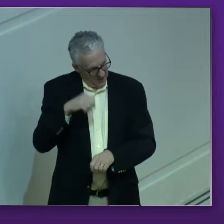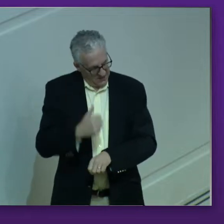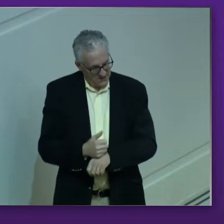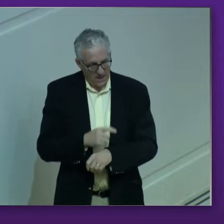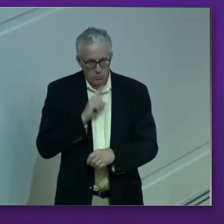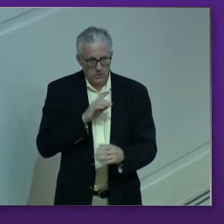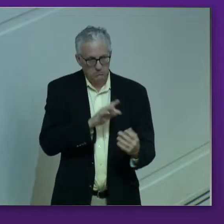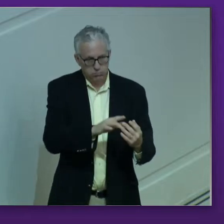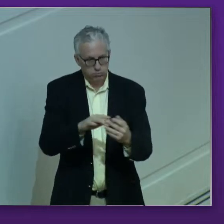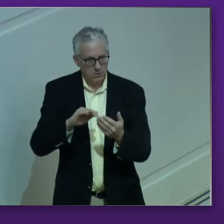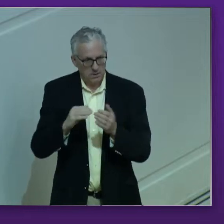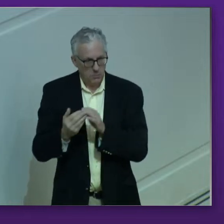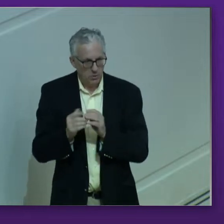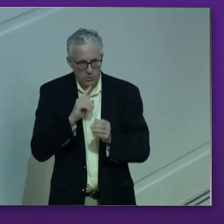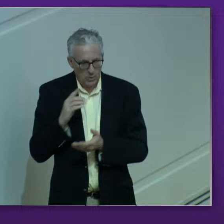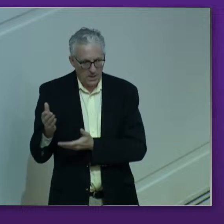WHICH IS ACCOMPLISHED BY